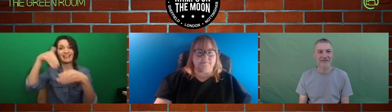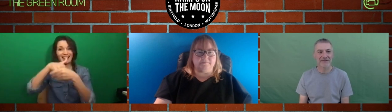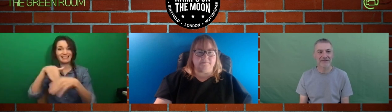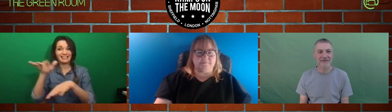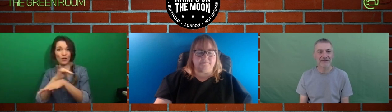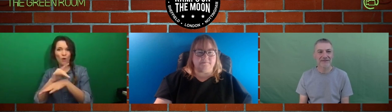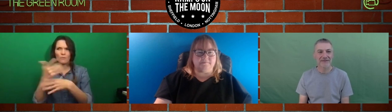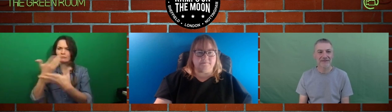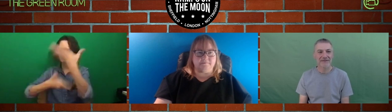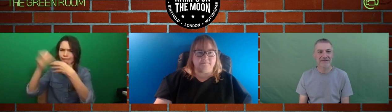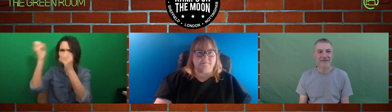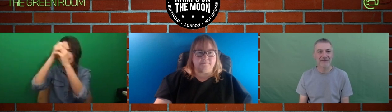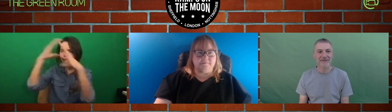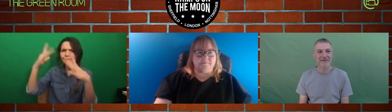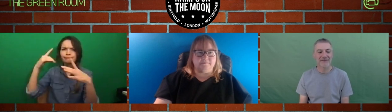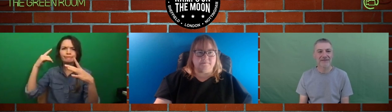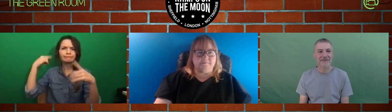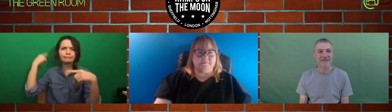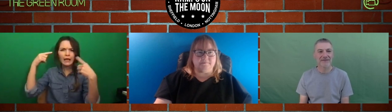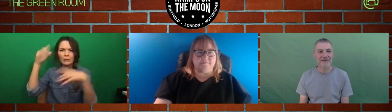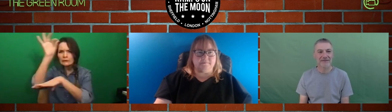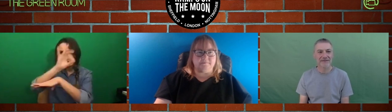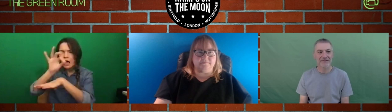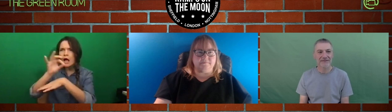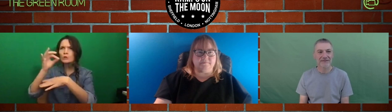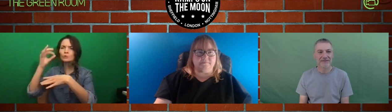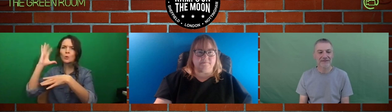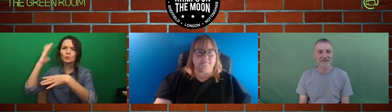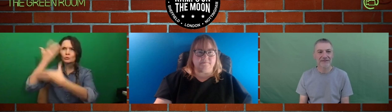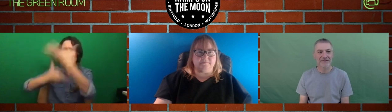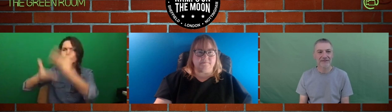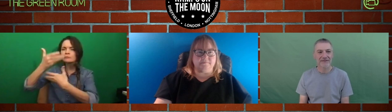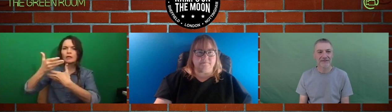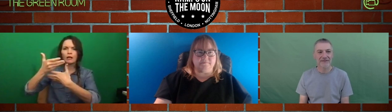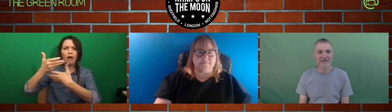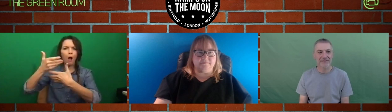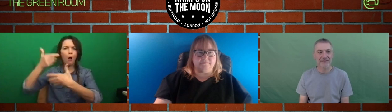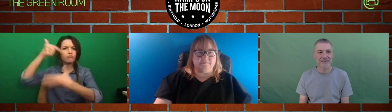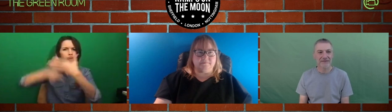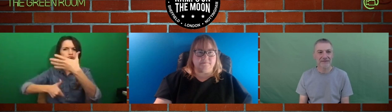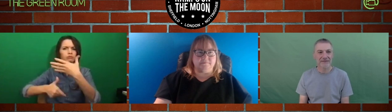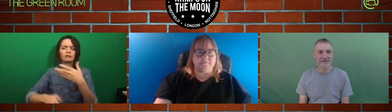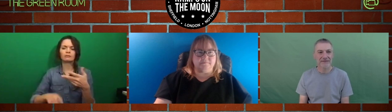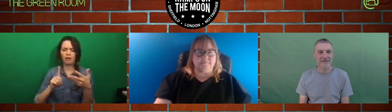and audio description. There's another one with